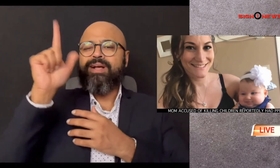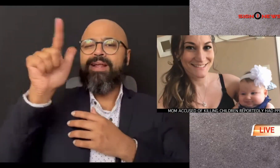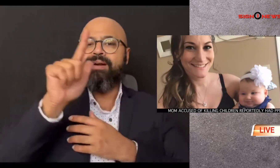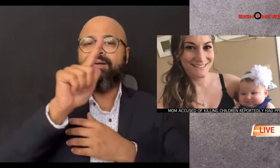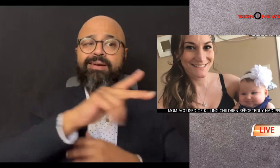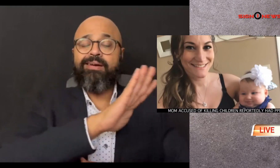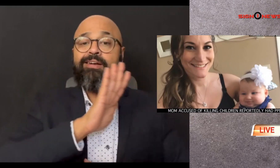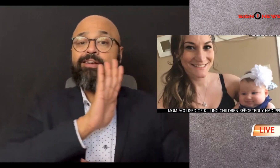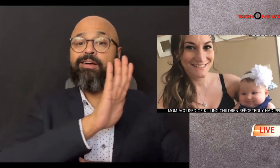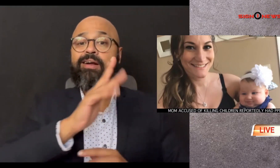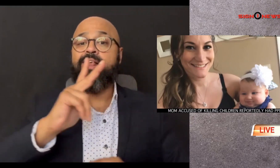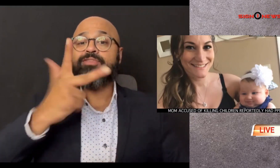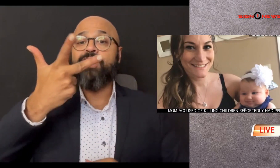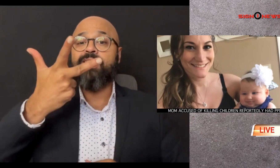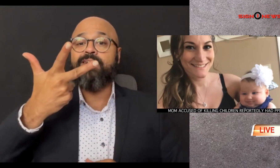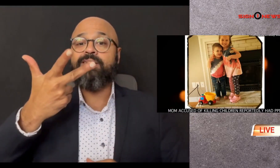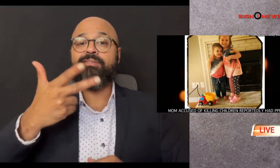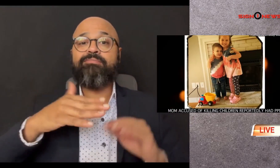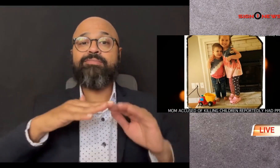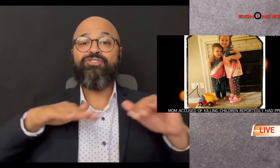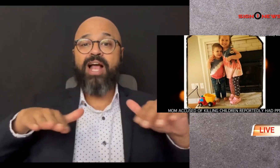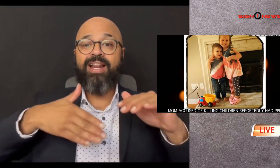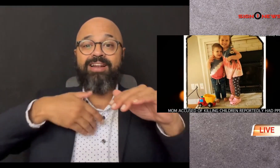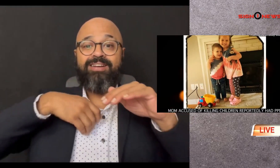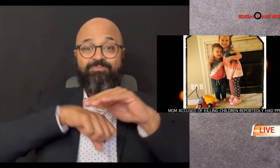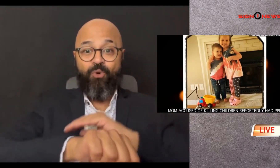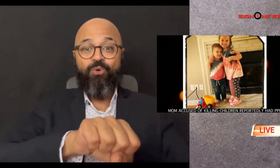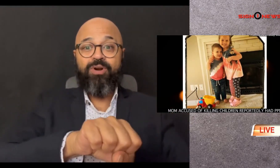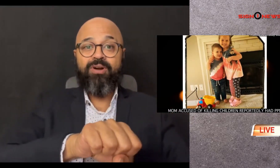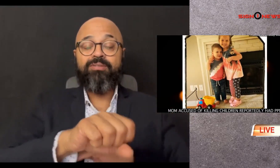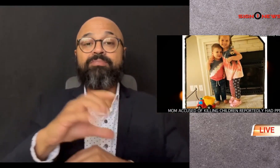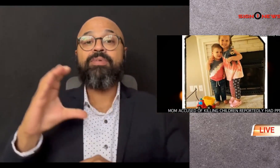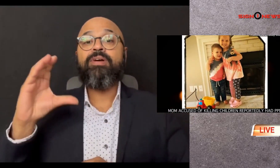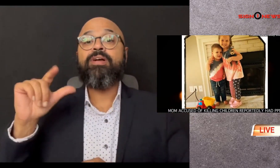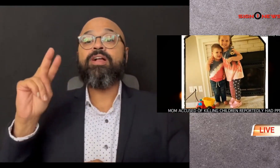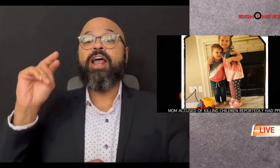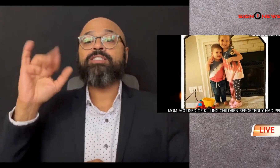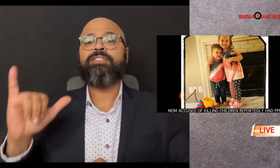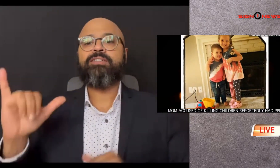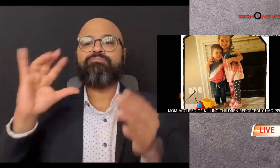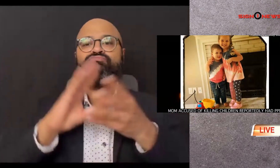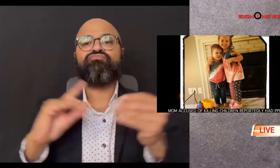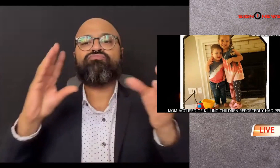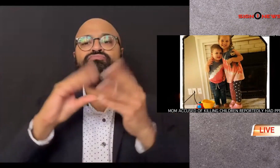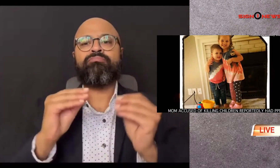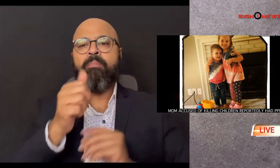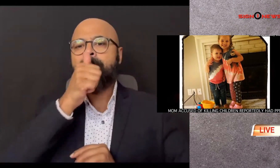A few weeks after her third child was born. Clancy wrote a private Facebook post